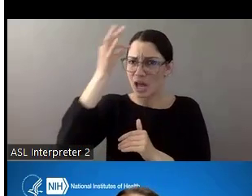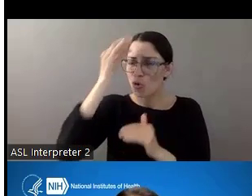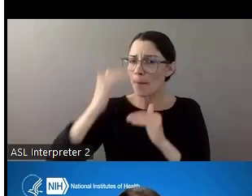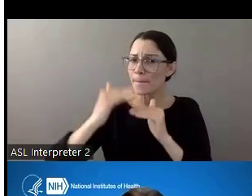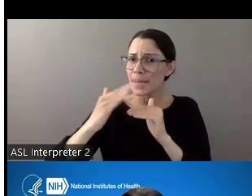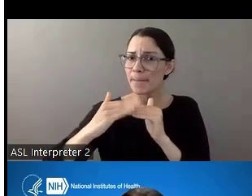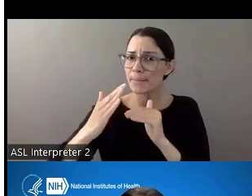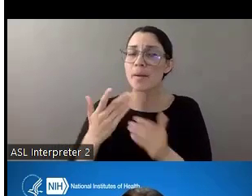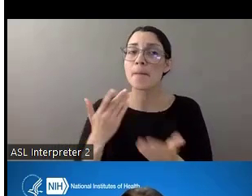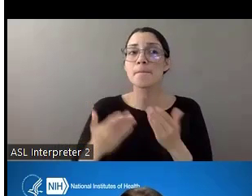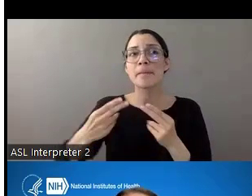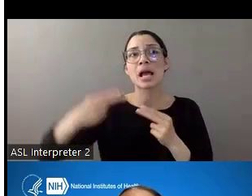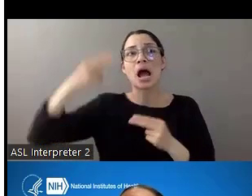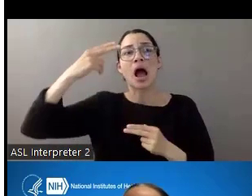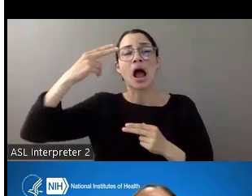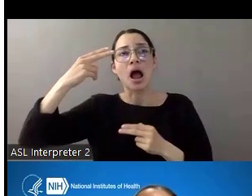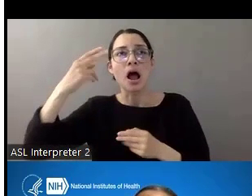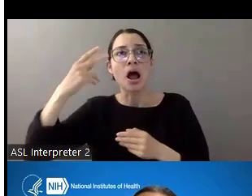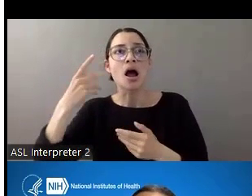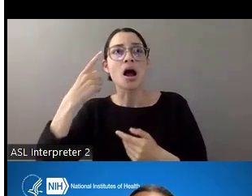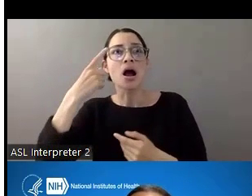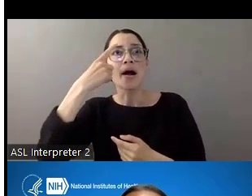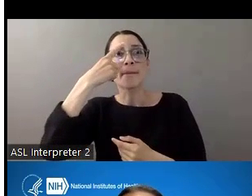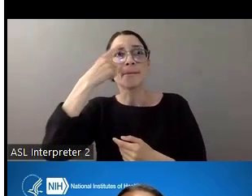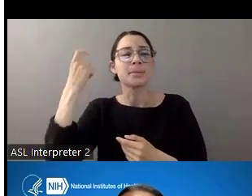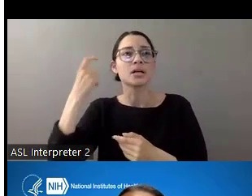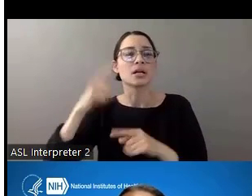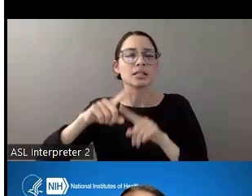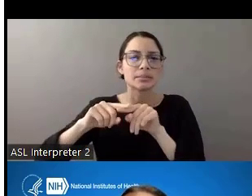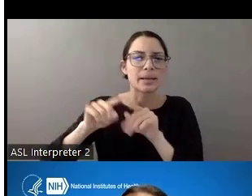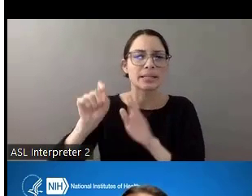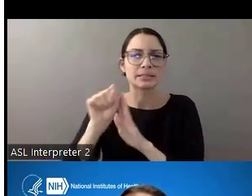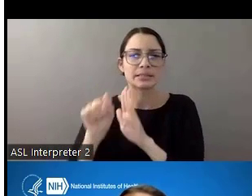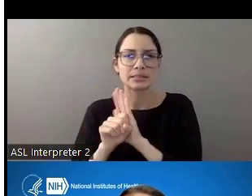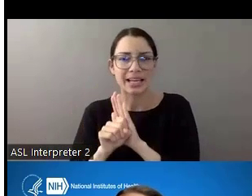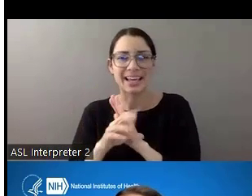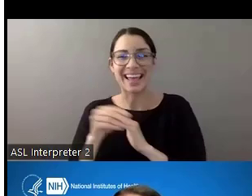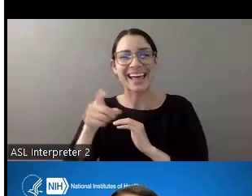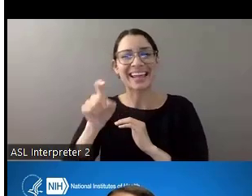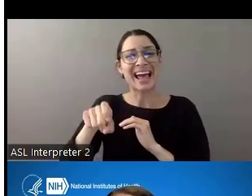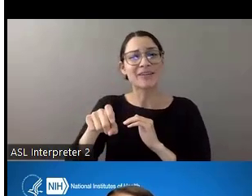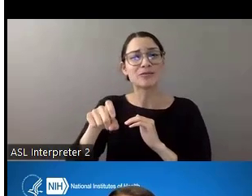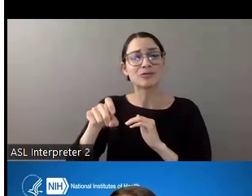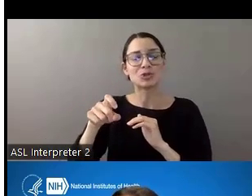because it's a state minimum wage, and it may be higher than that, because you have to compete with Target so that you students will actually stay